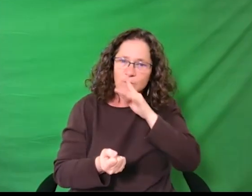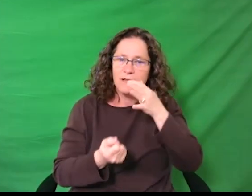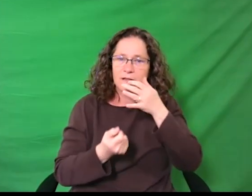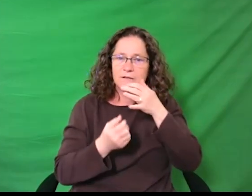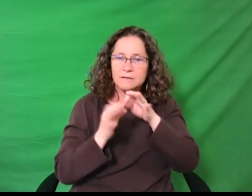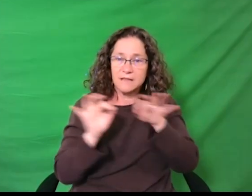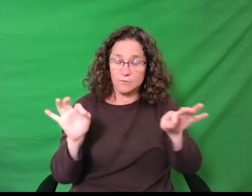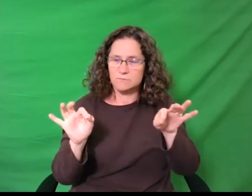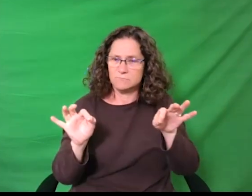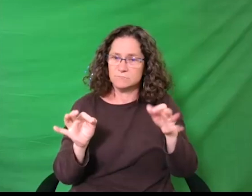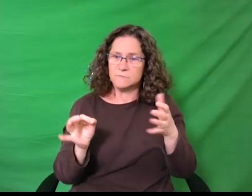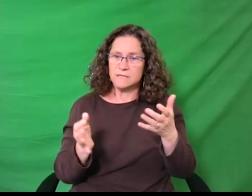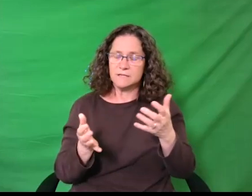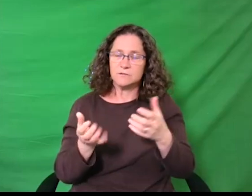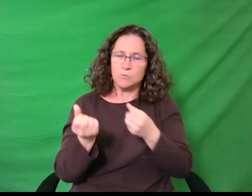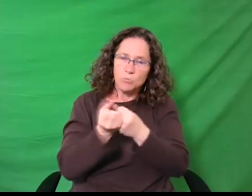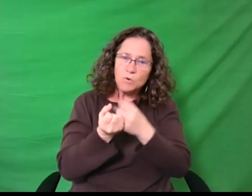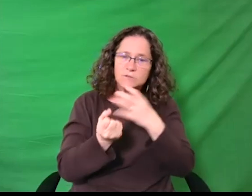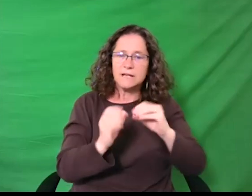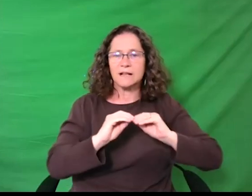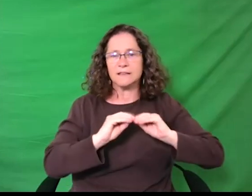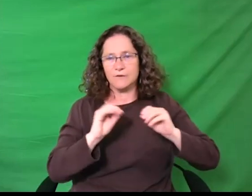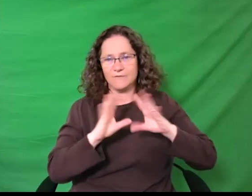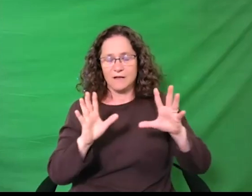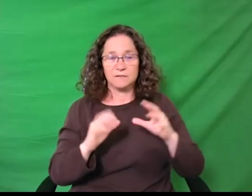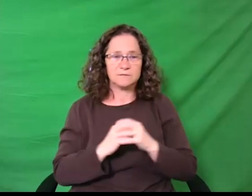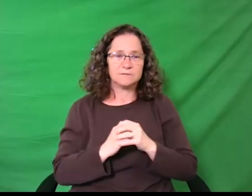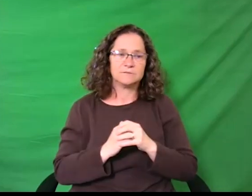So there sometimes I hear that if you add a visual,